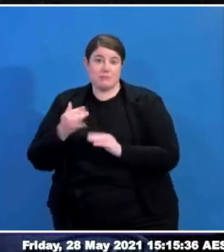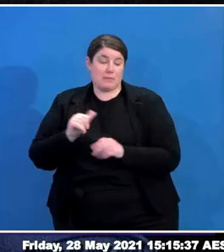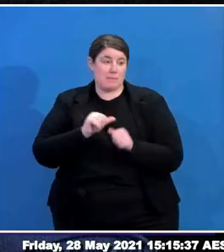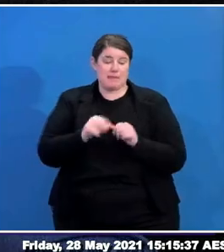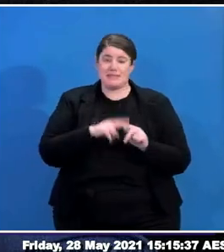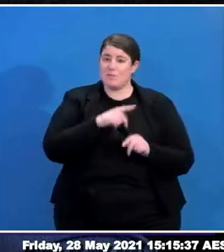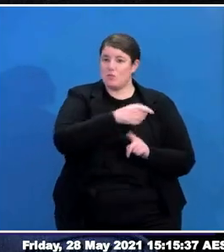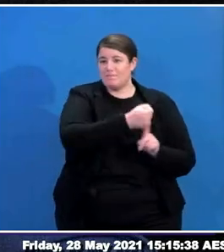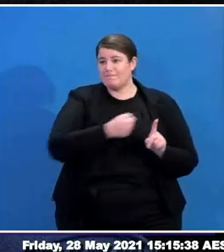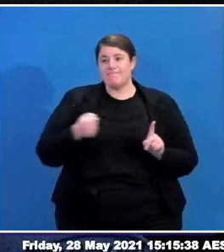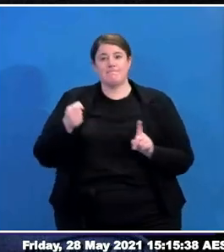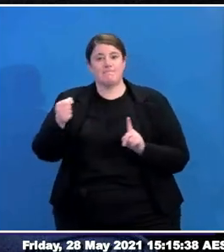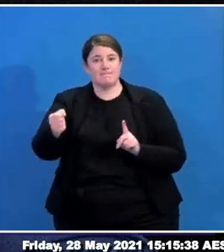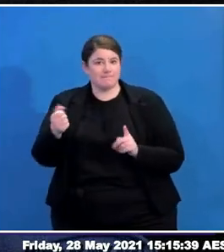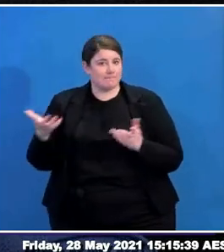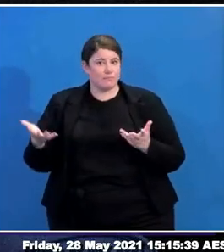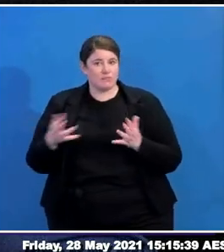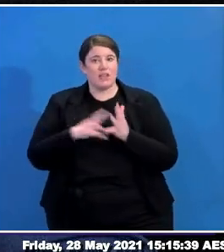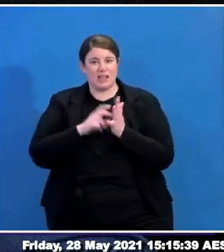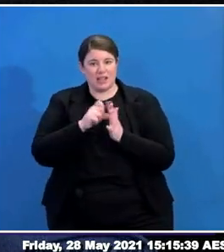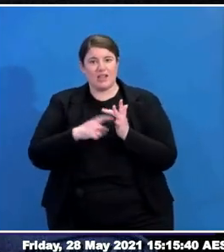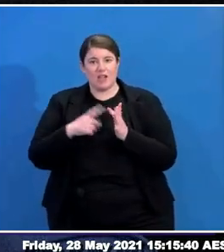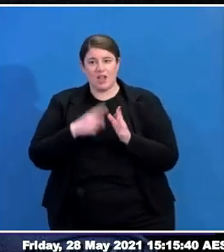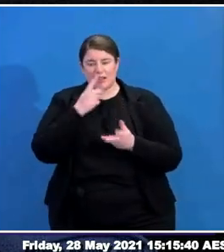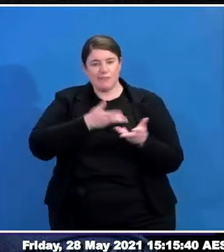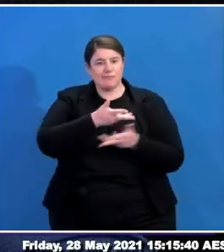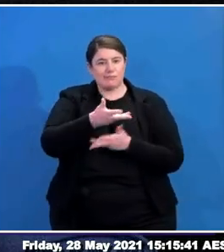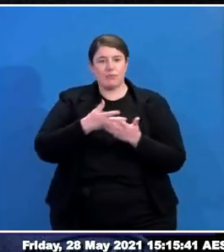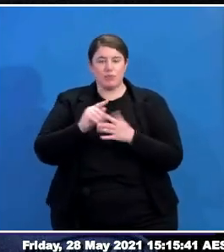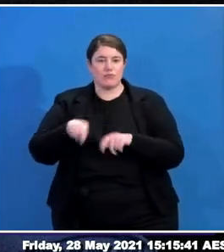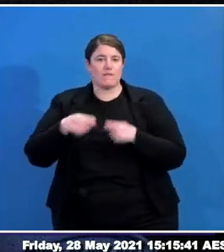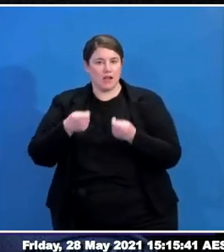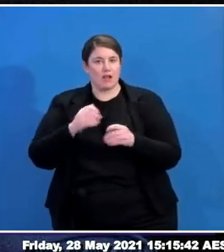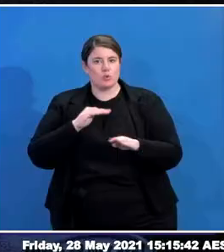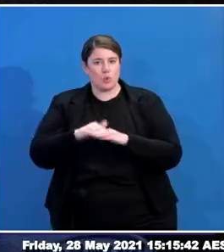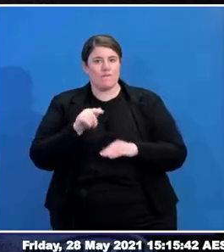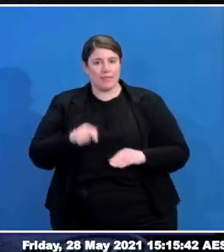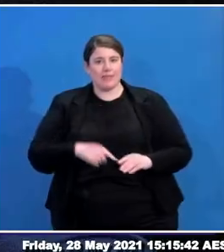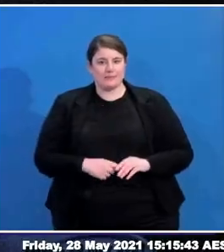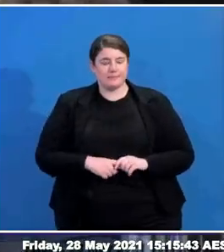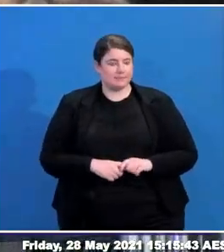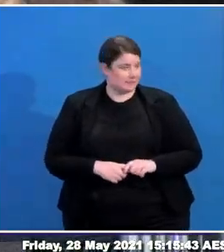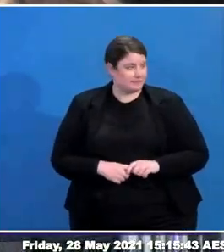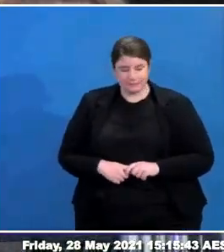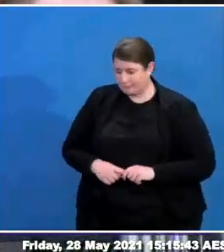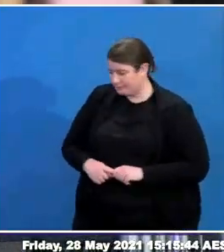of the participant and the NDIA would work with providers on actioning that.